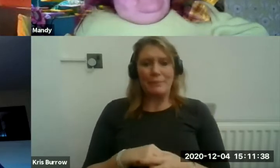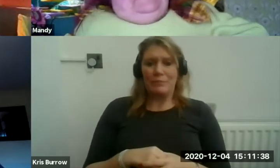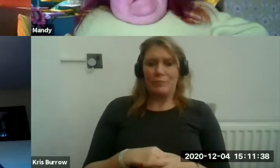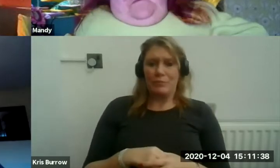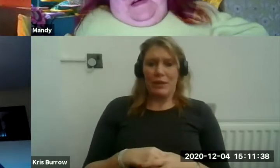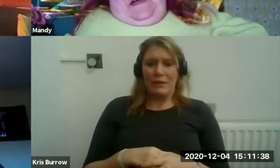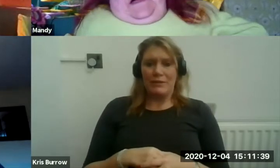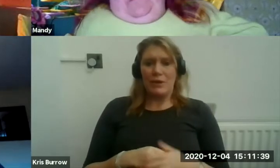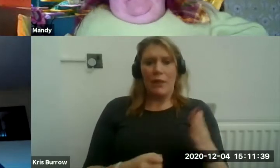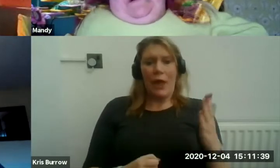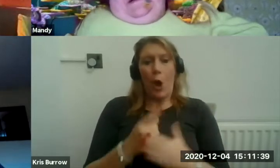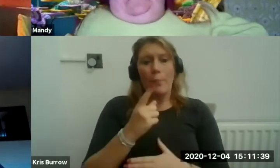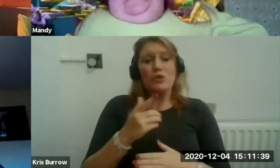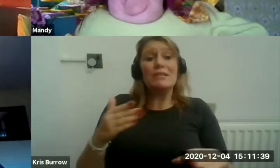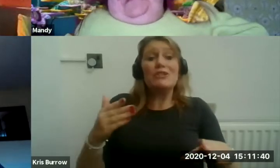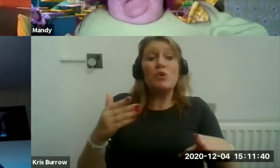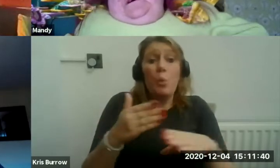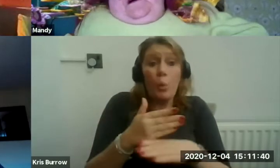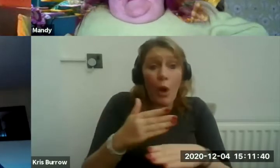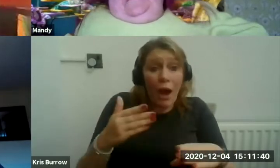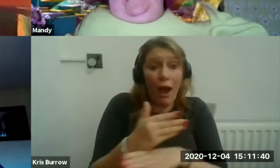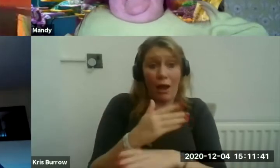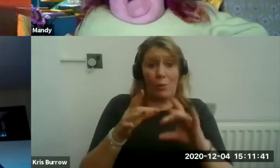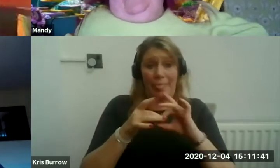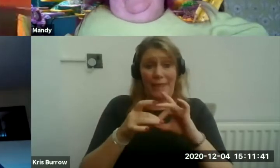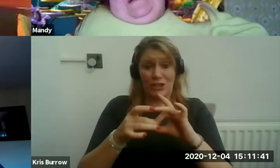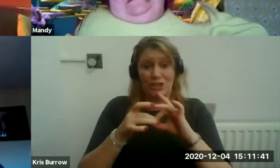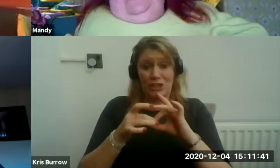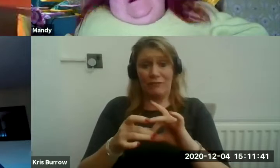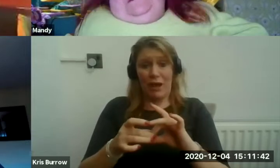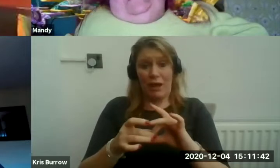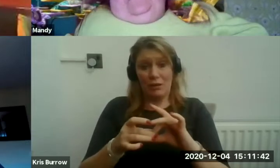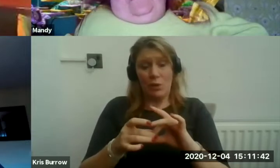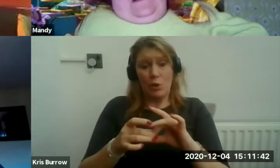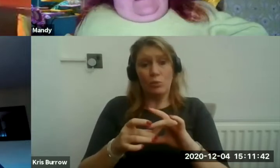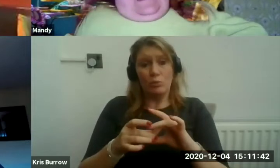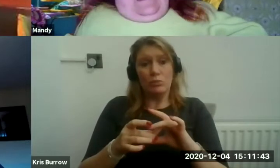opportunity to work with Vici was very